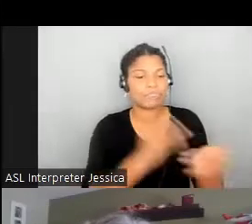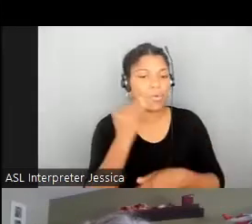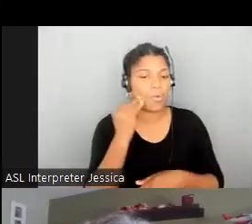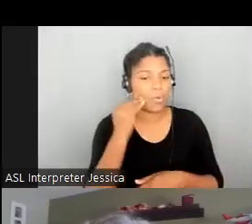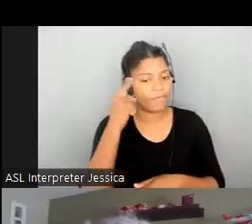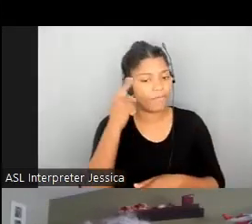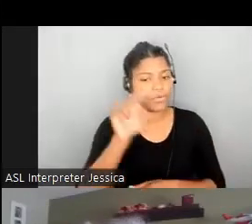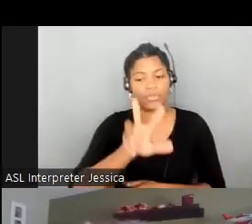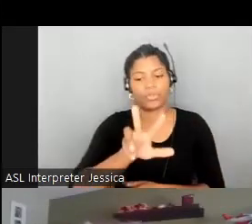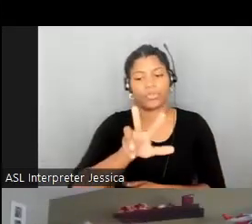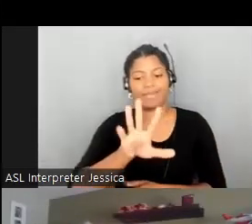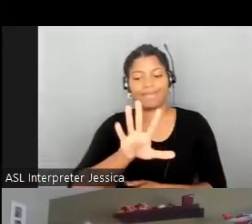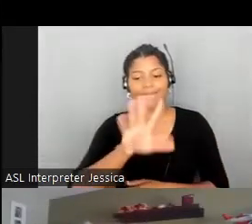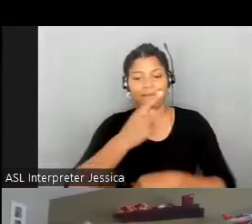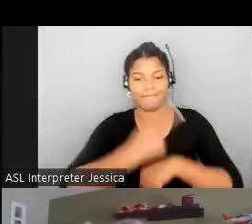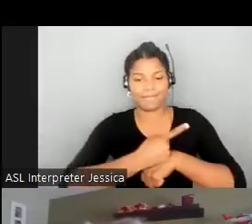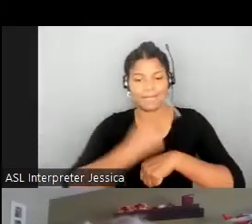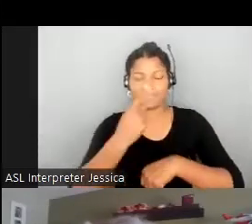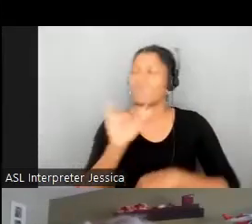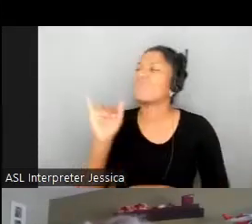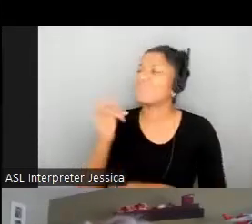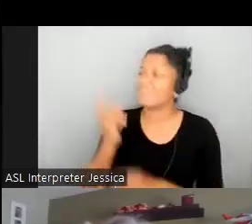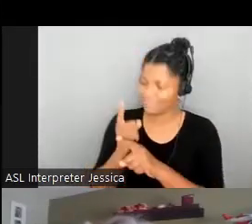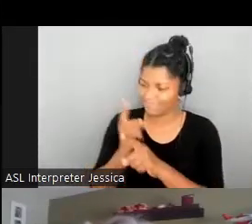I knew there was a reason.